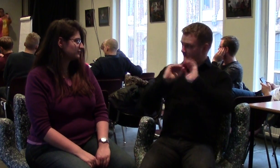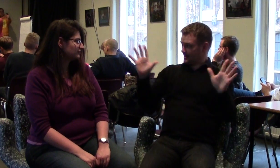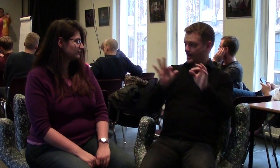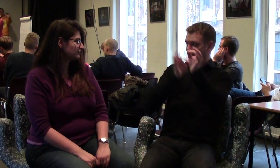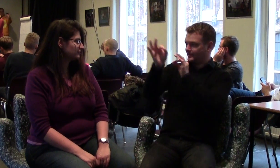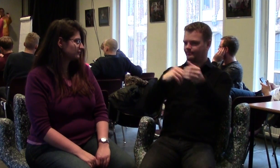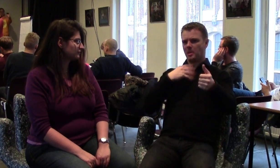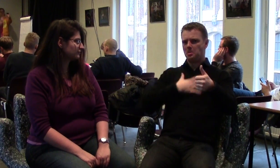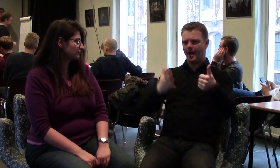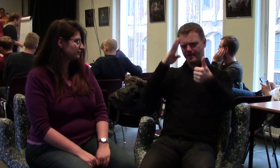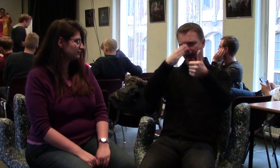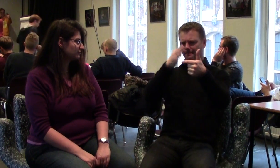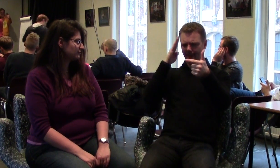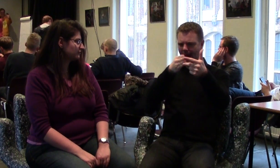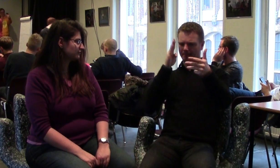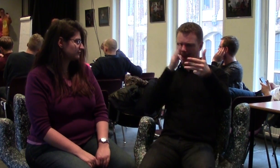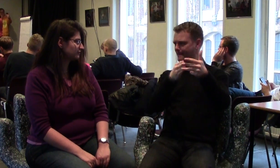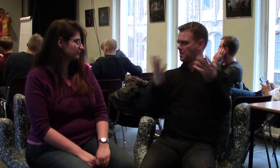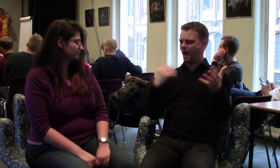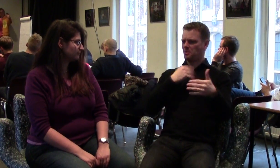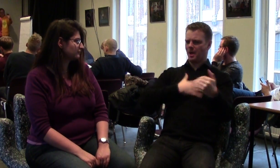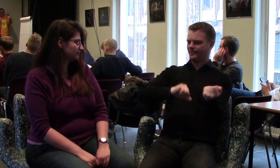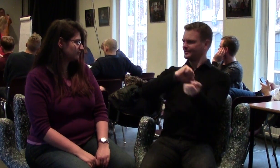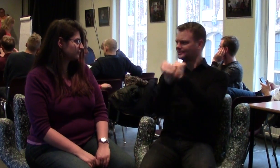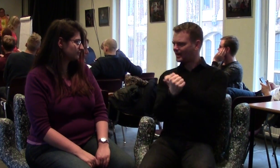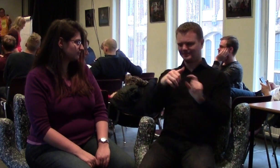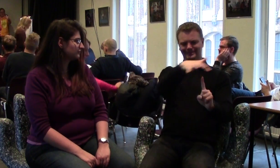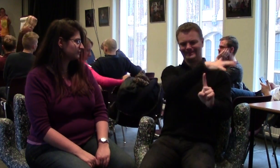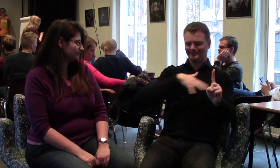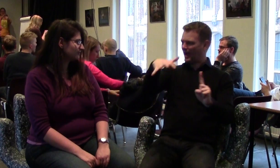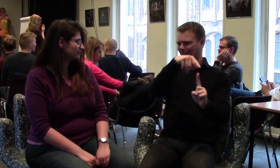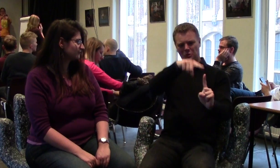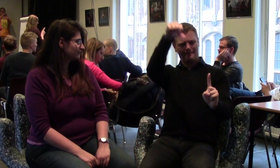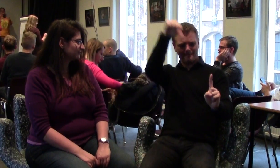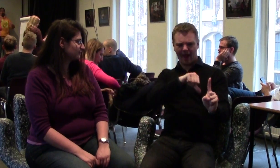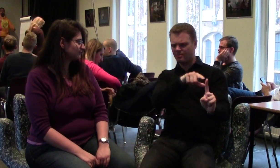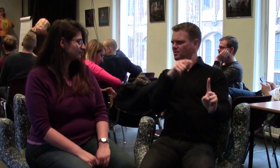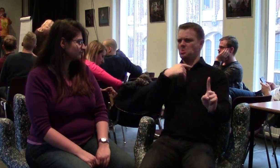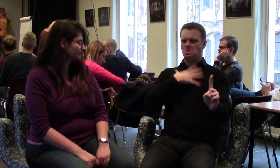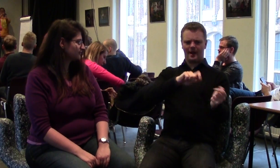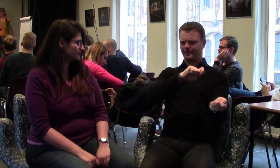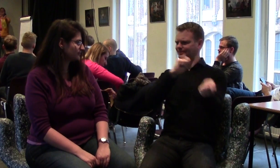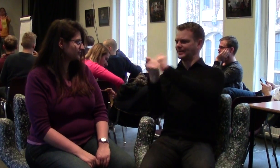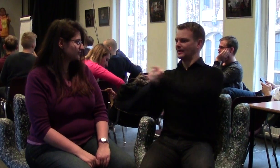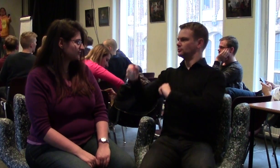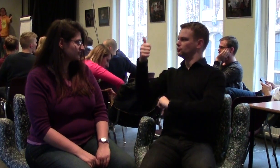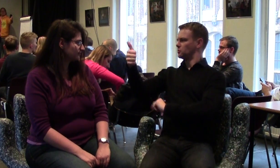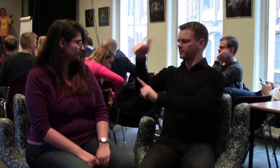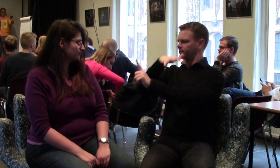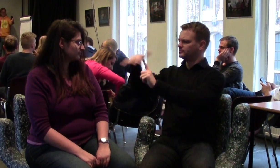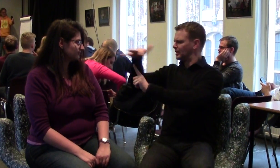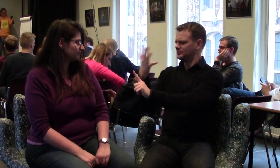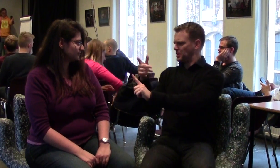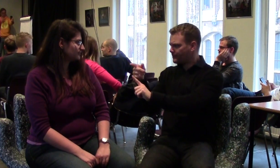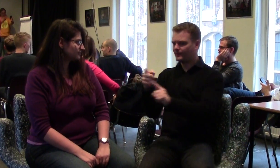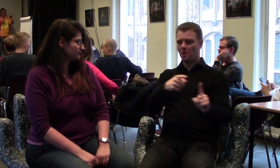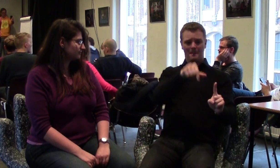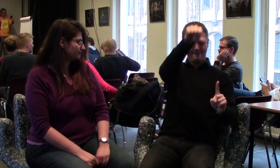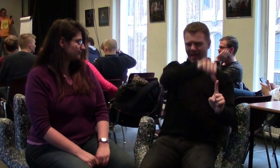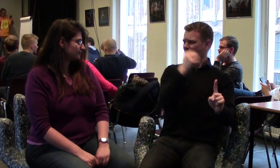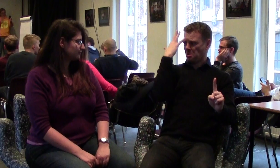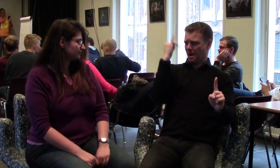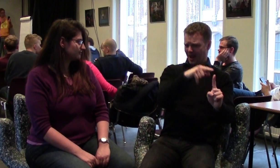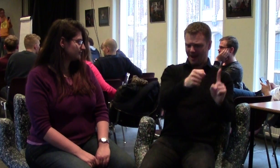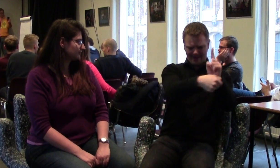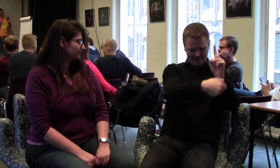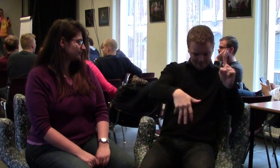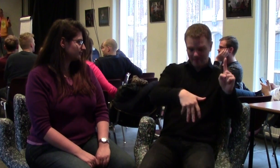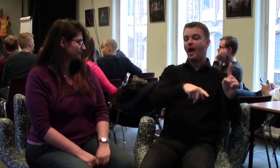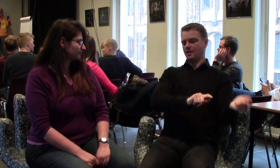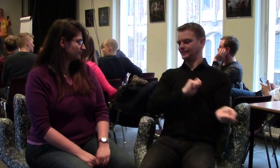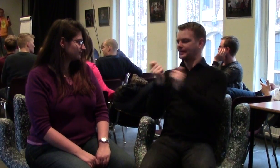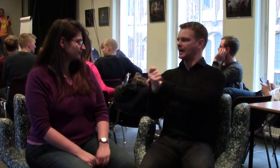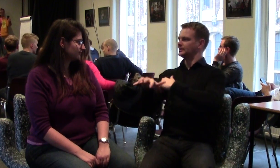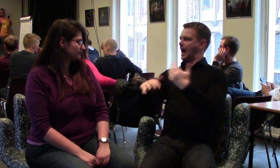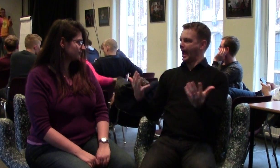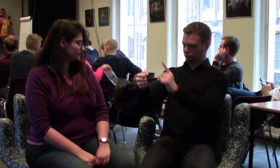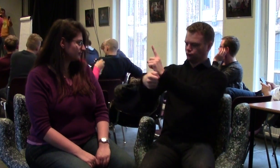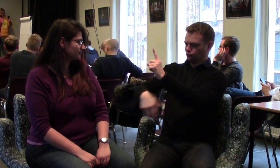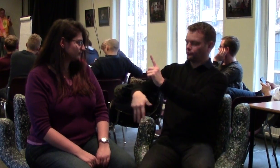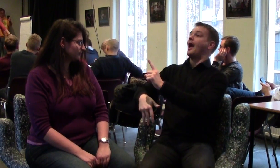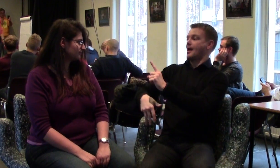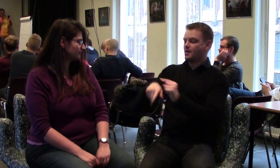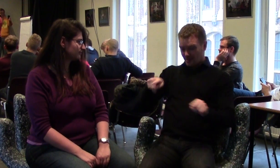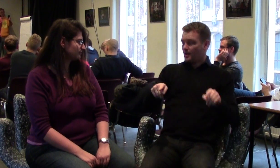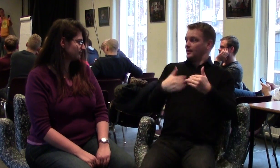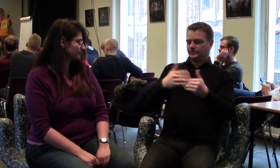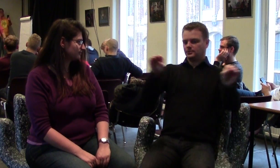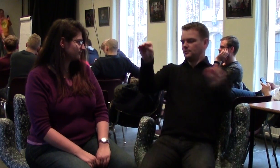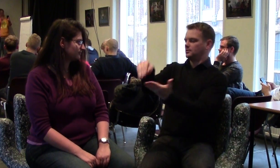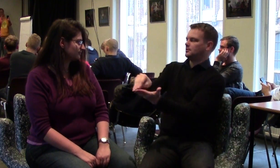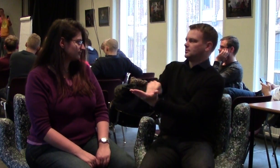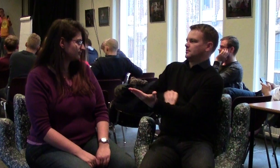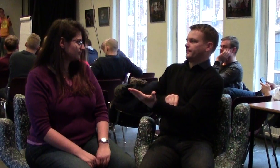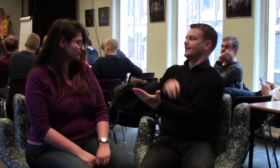The aims and goals need to be clear and to include the vision and what they plan to do for the community.